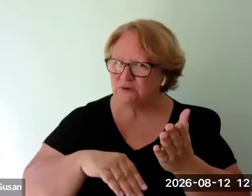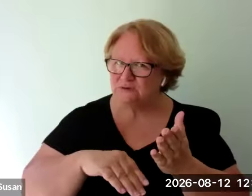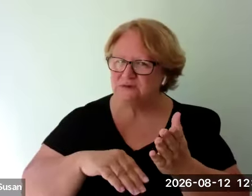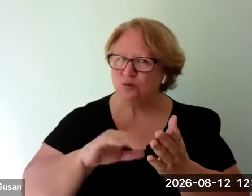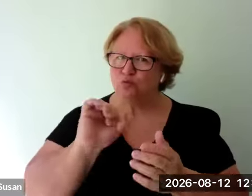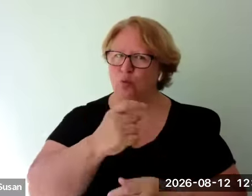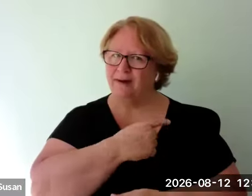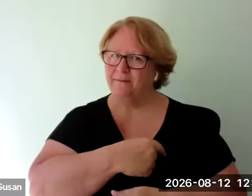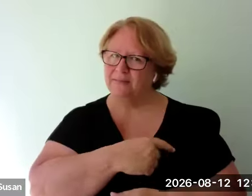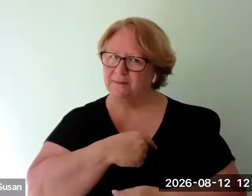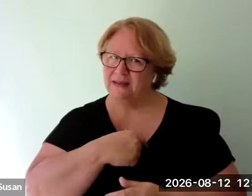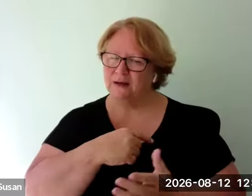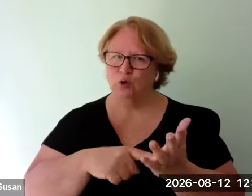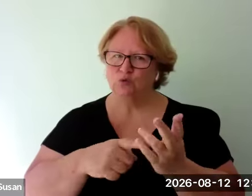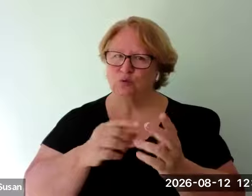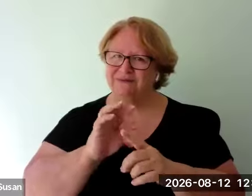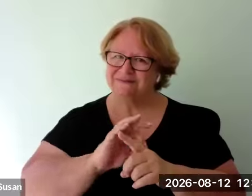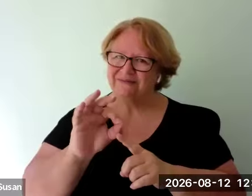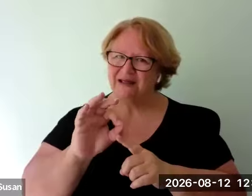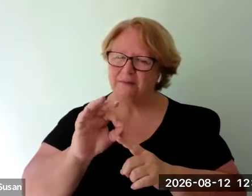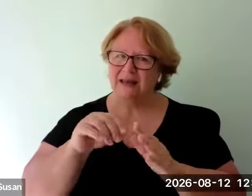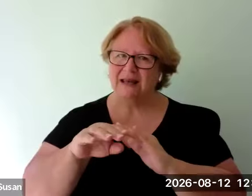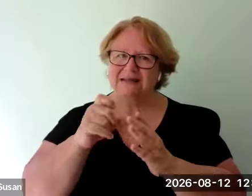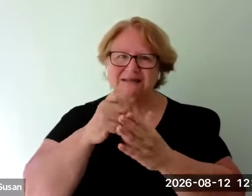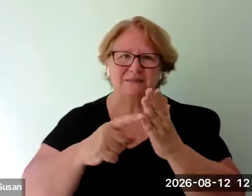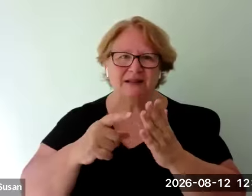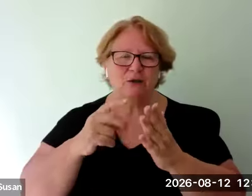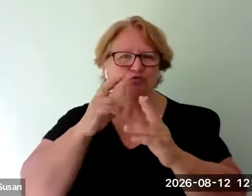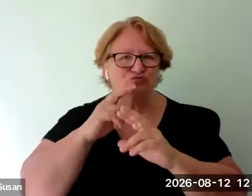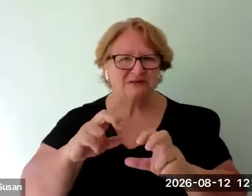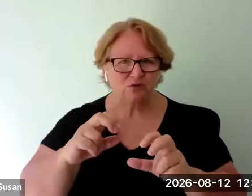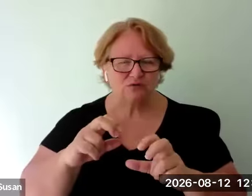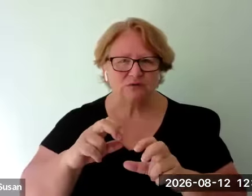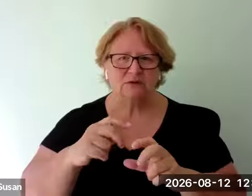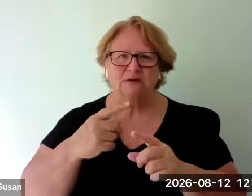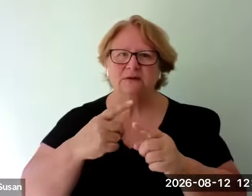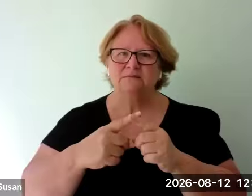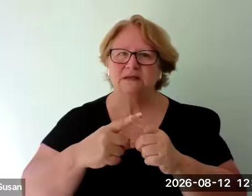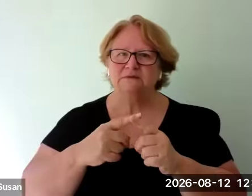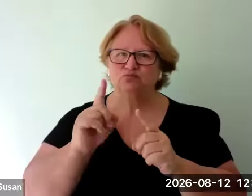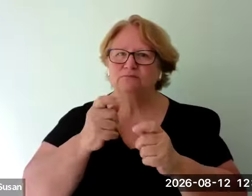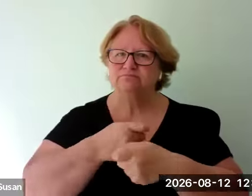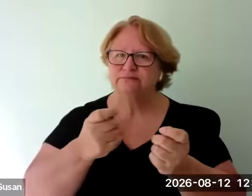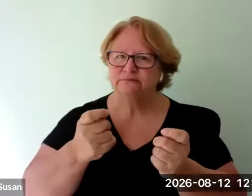And so strong applications. They are ones that describe relevant experience and commitment to building a